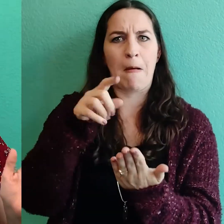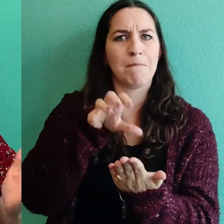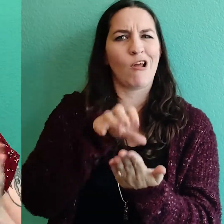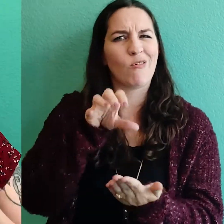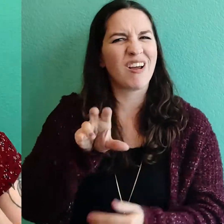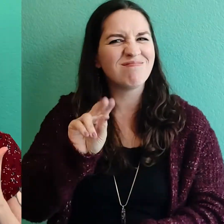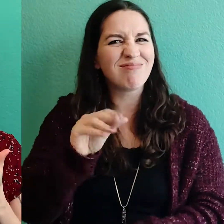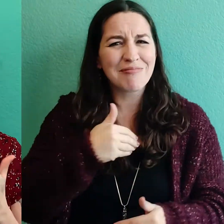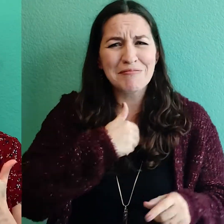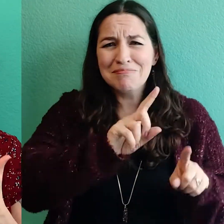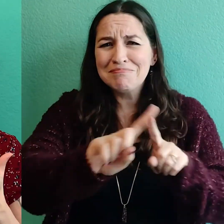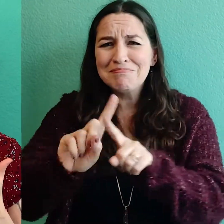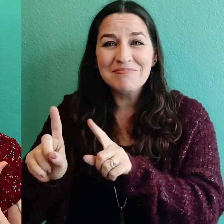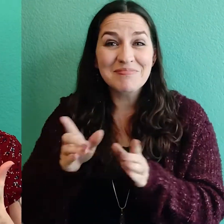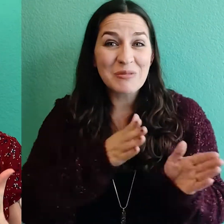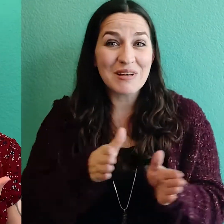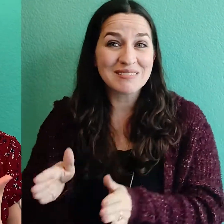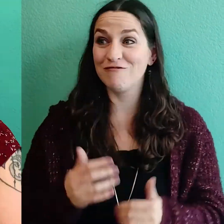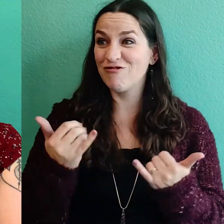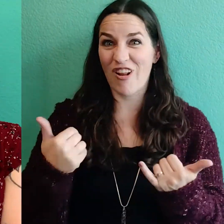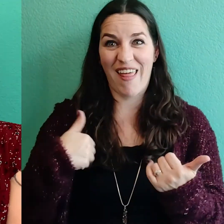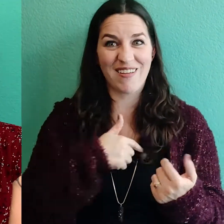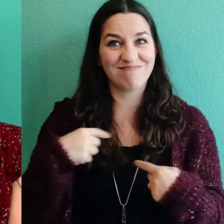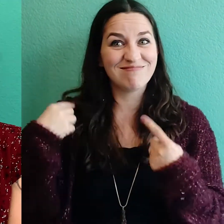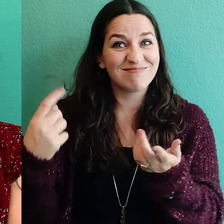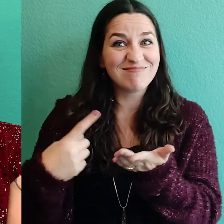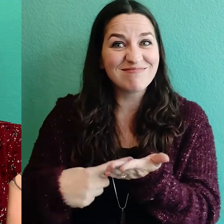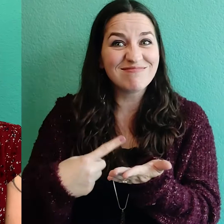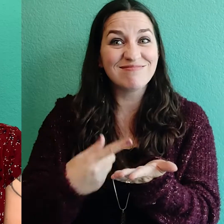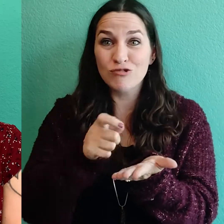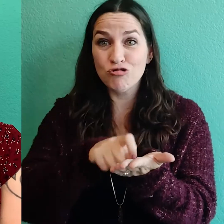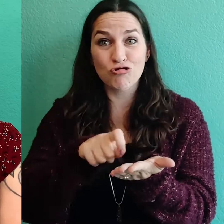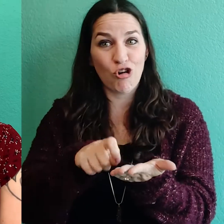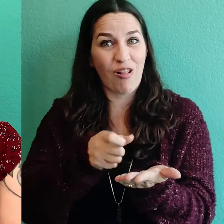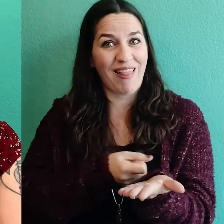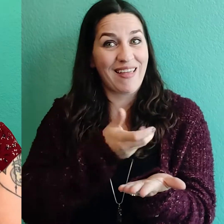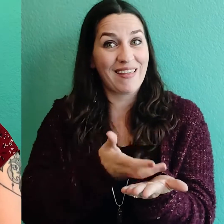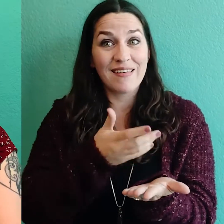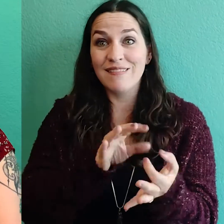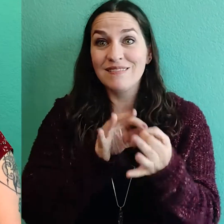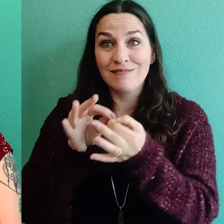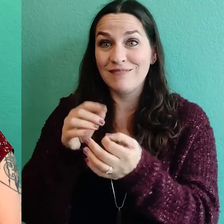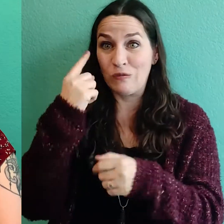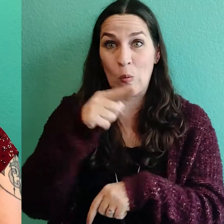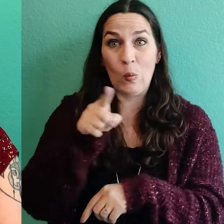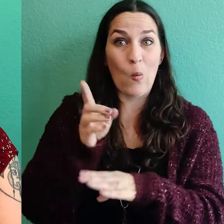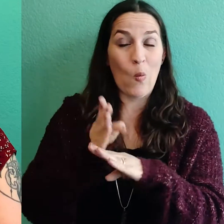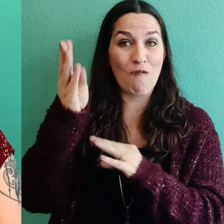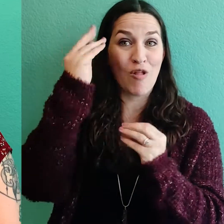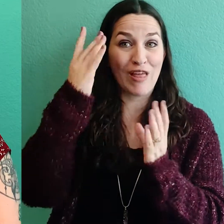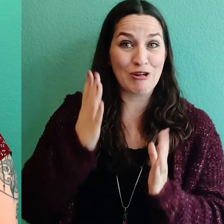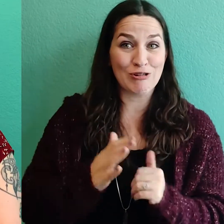do with you writing paragraphs. Okay. Those are my thoughts on journaling for overthinkers. Again, we're going to be doing lots of